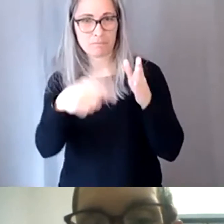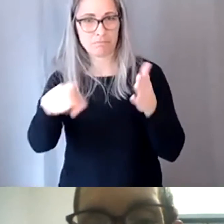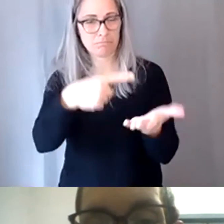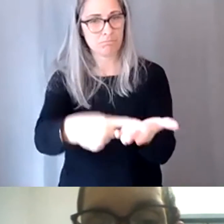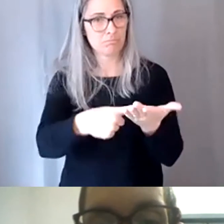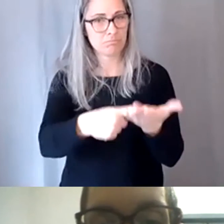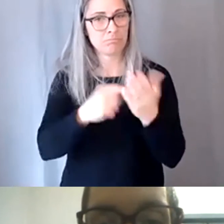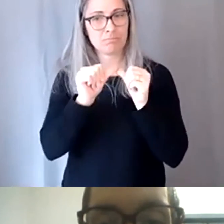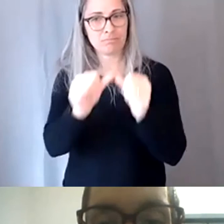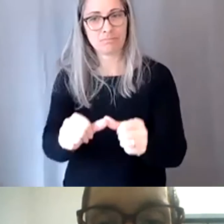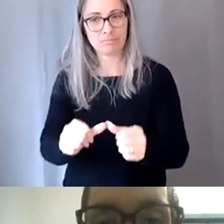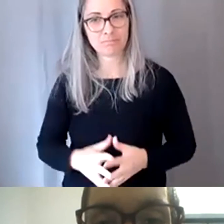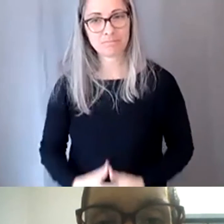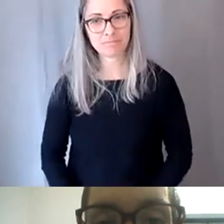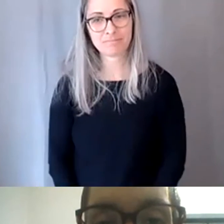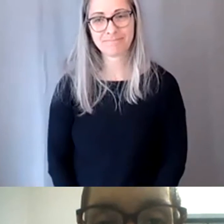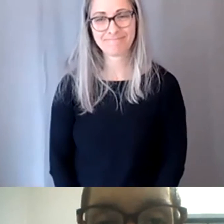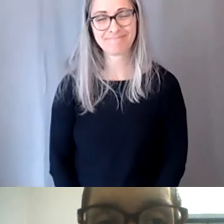guys are co-hosts so we can keep it open